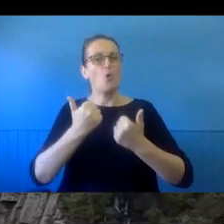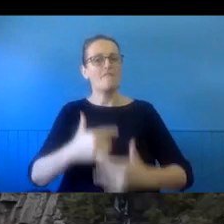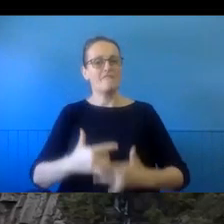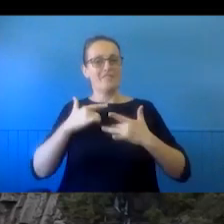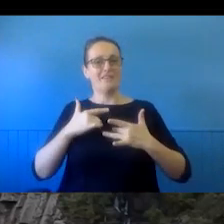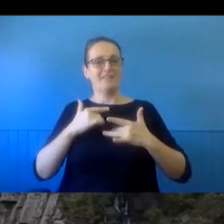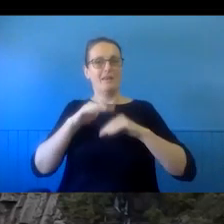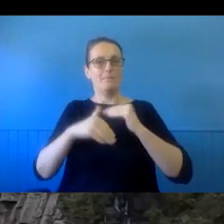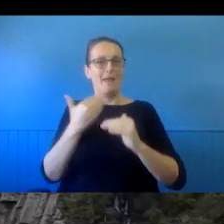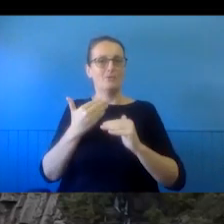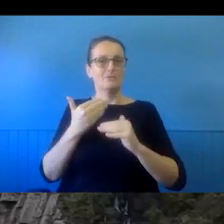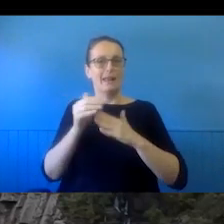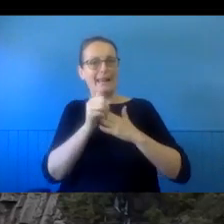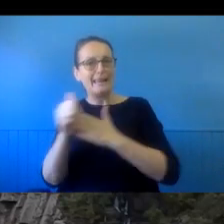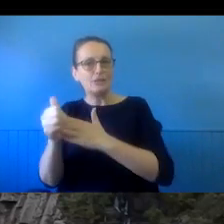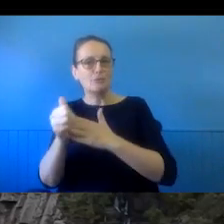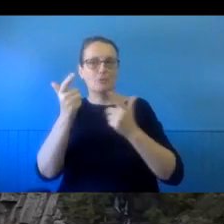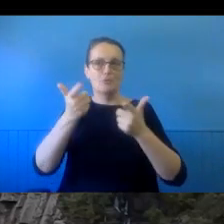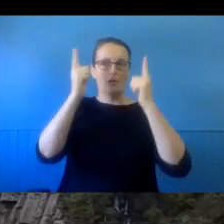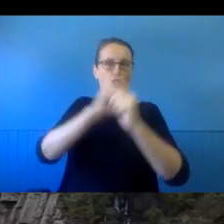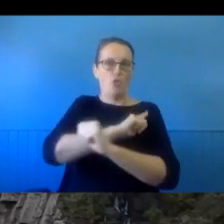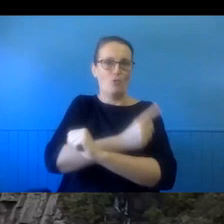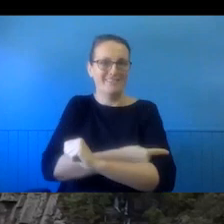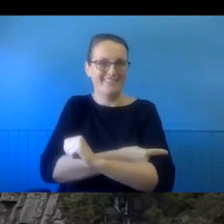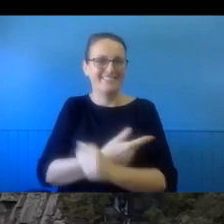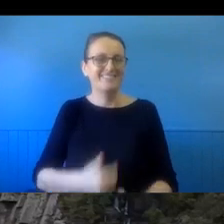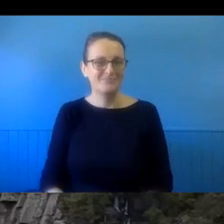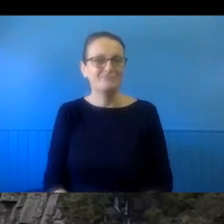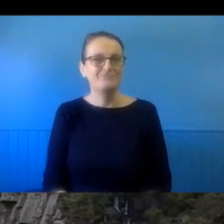challenging the status quo and upholding the status quo. The last